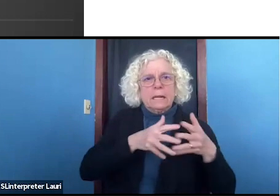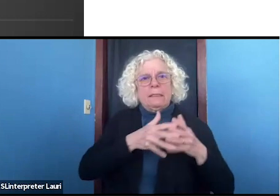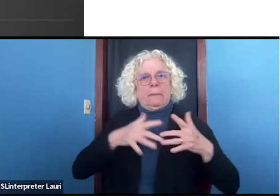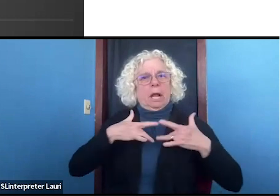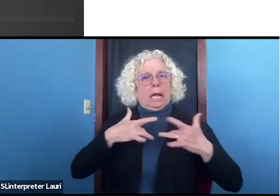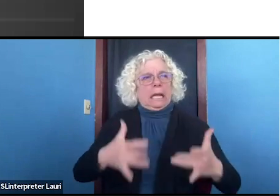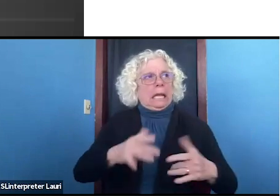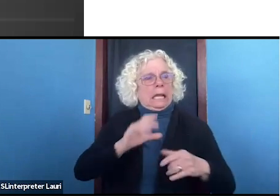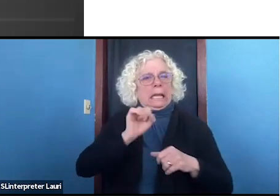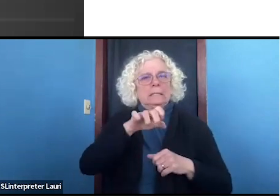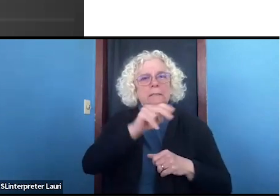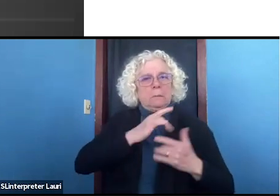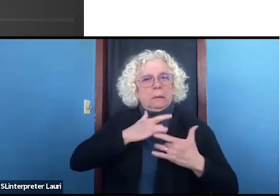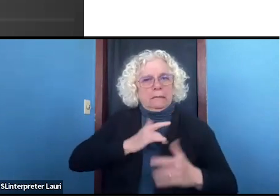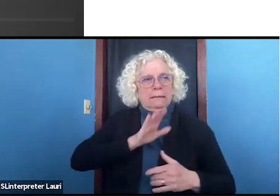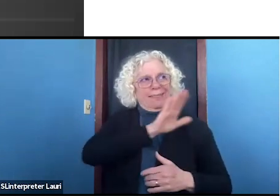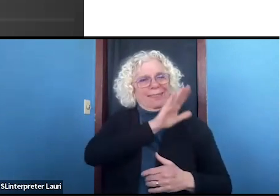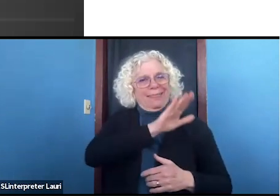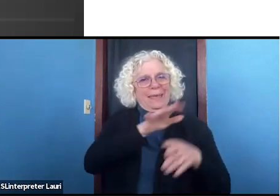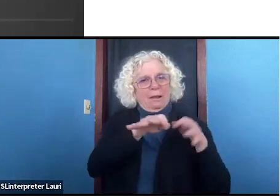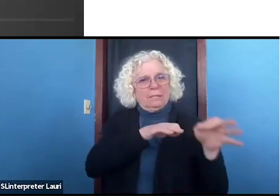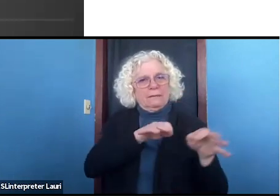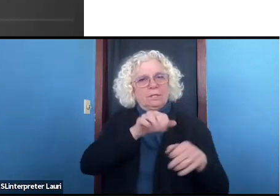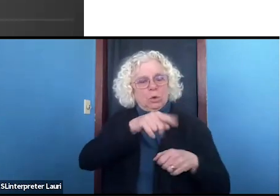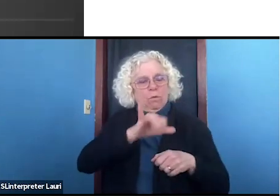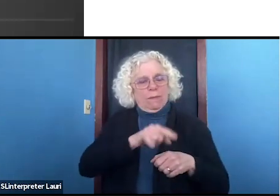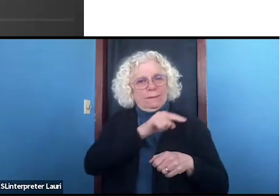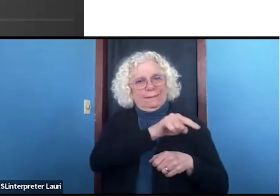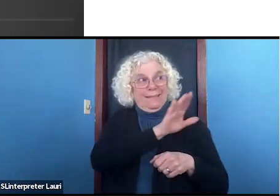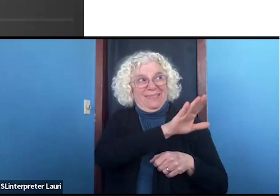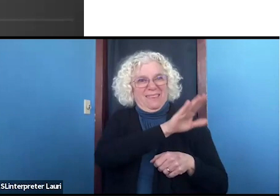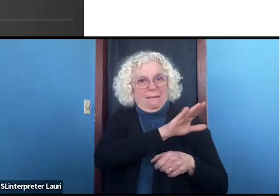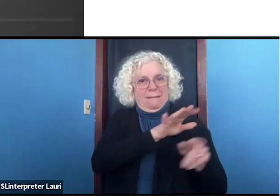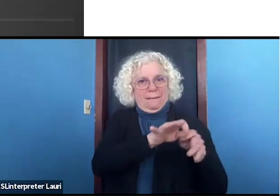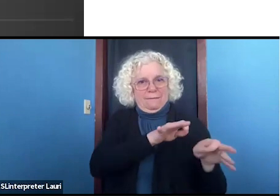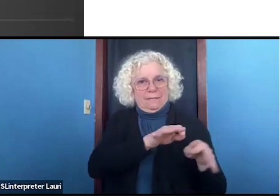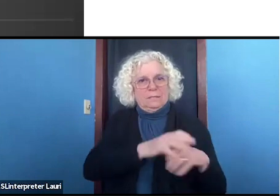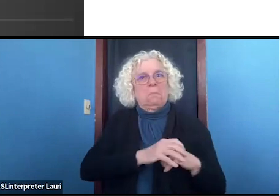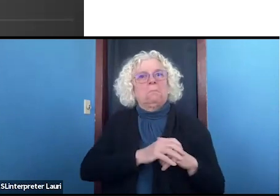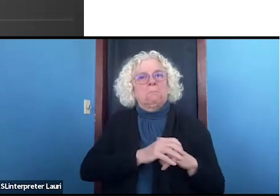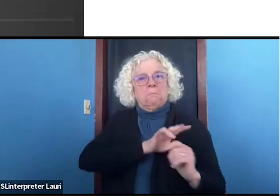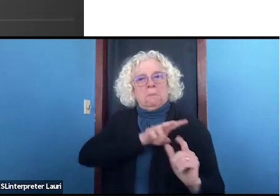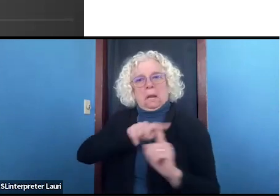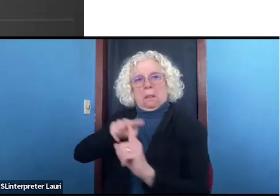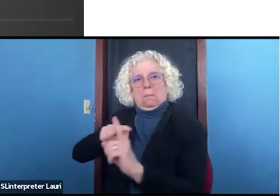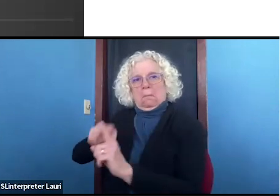I suppose that becomes the definition of quality. Well, people may get better.